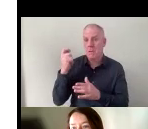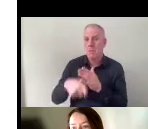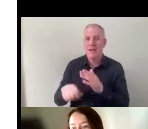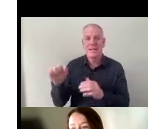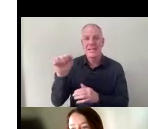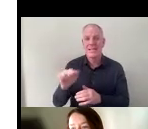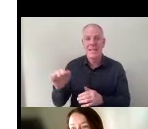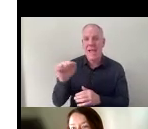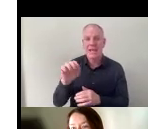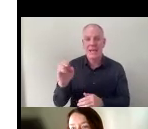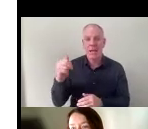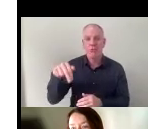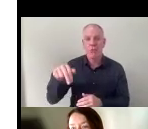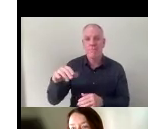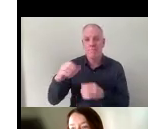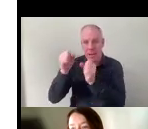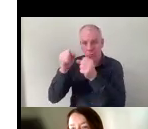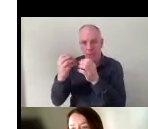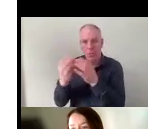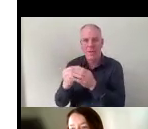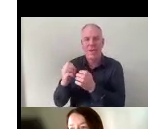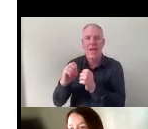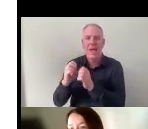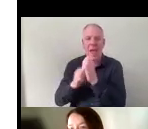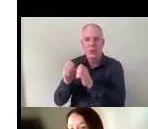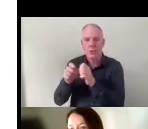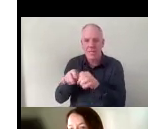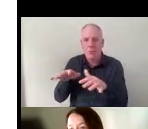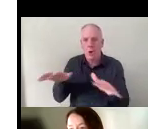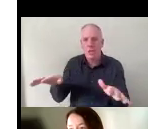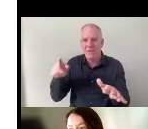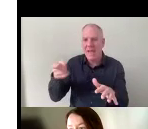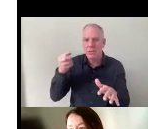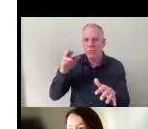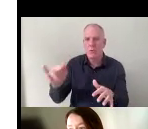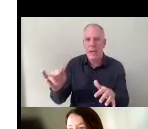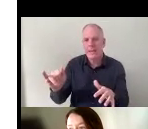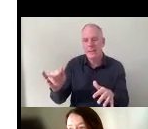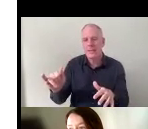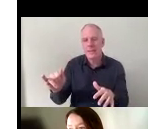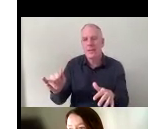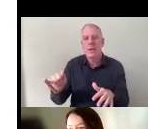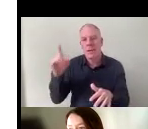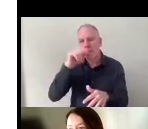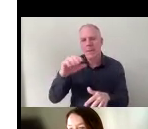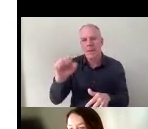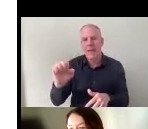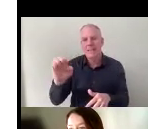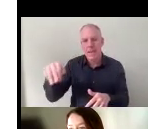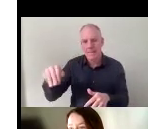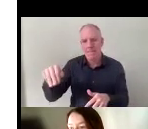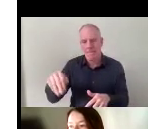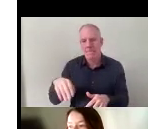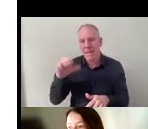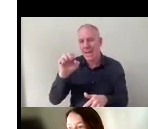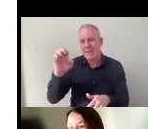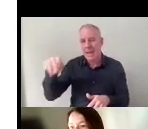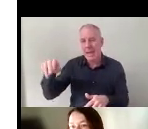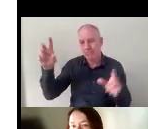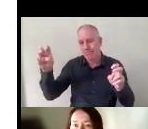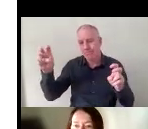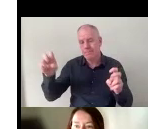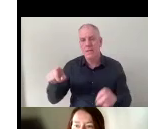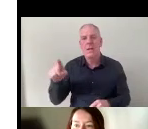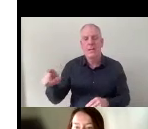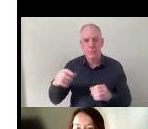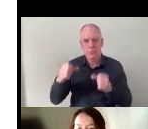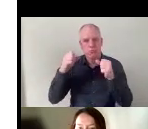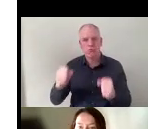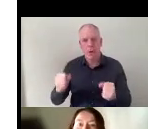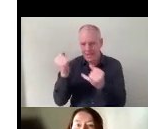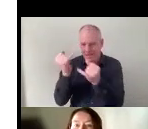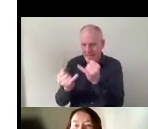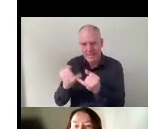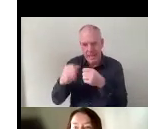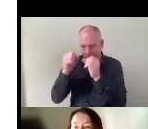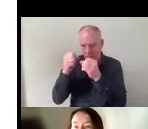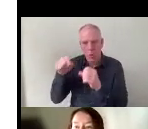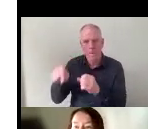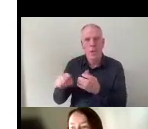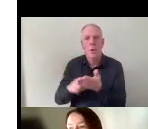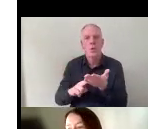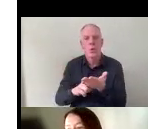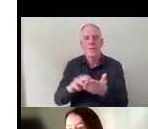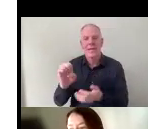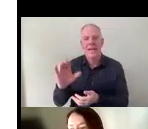microscope coupled with energy dispersive X-ray spectroscopy. It's a bit mouthful. We call it SEM. This is a high resolution microscope that uses electrons instead of